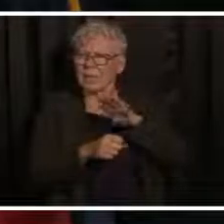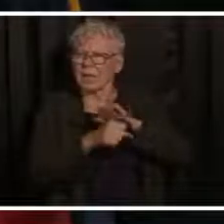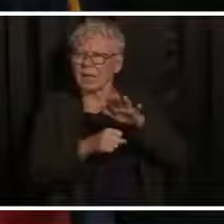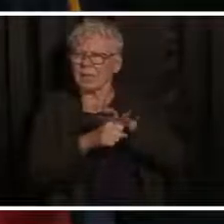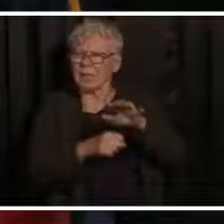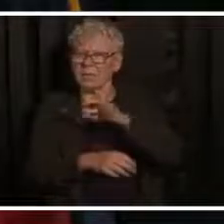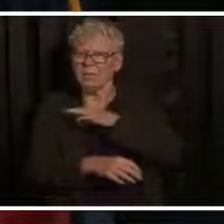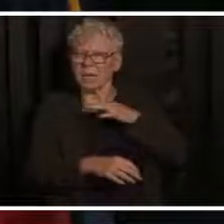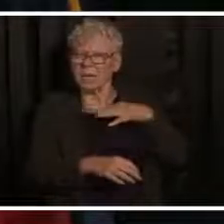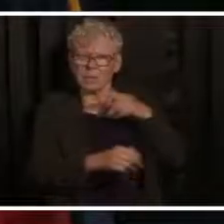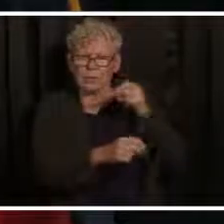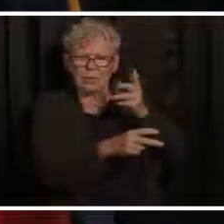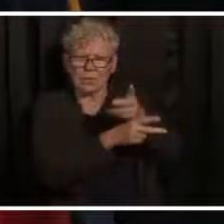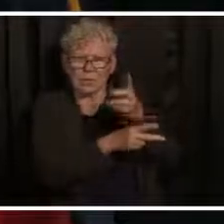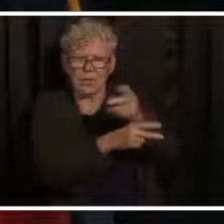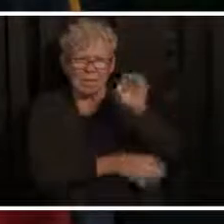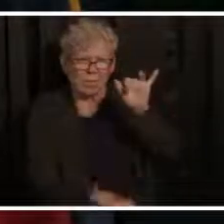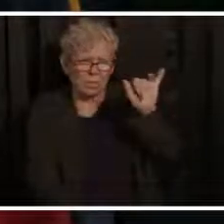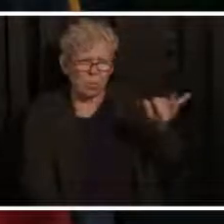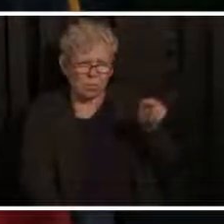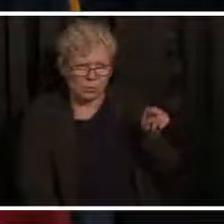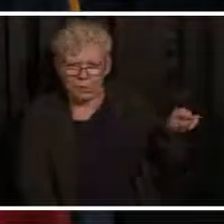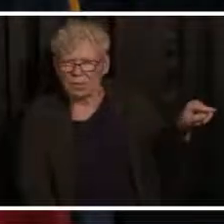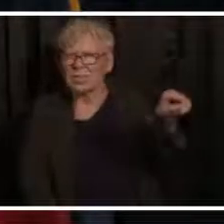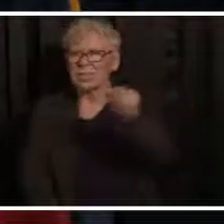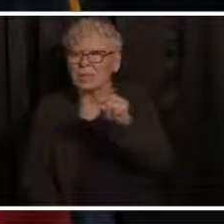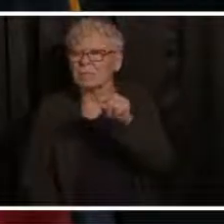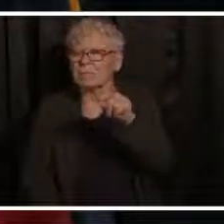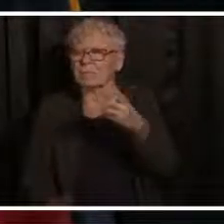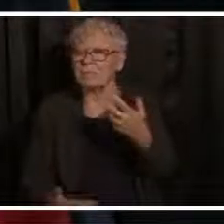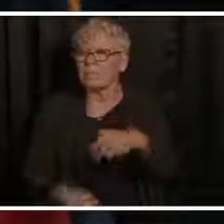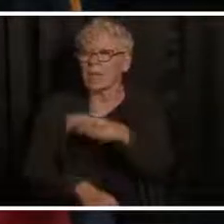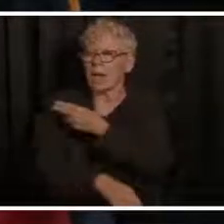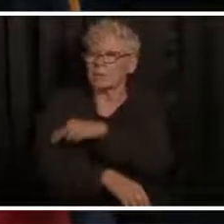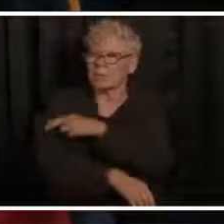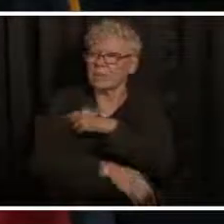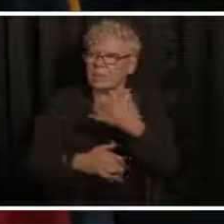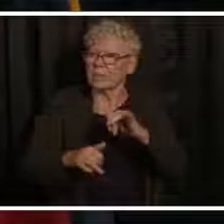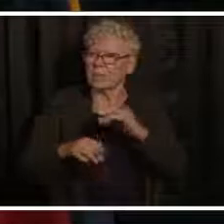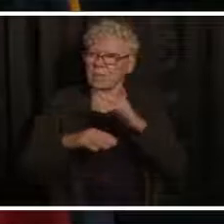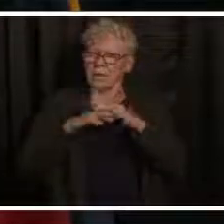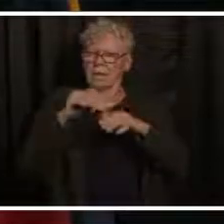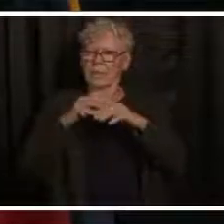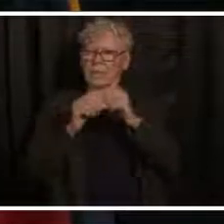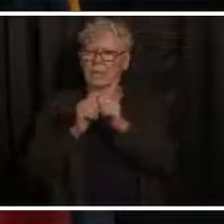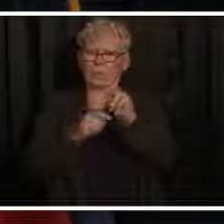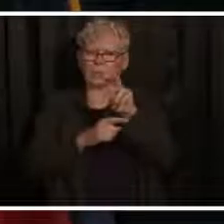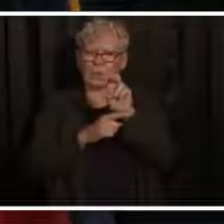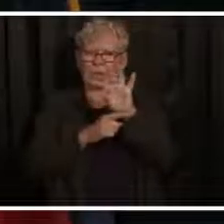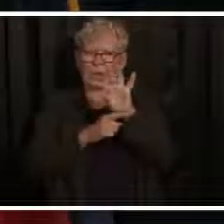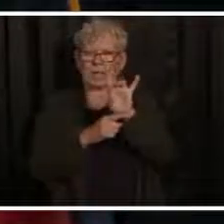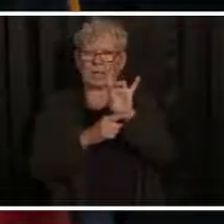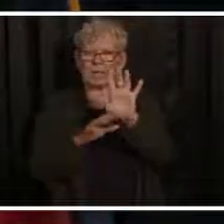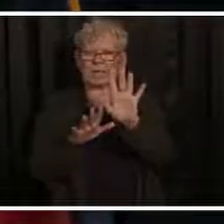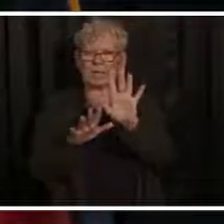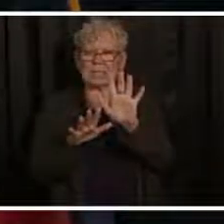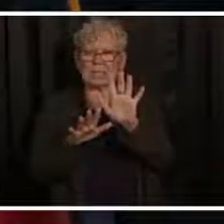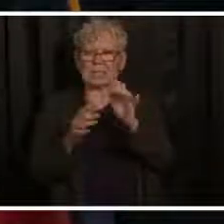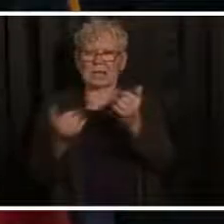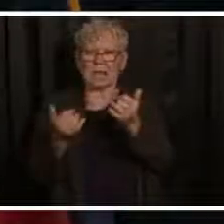can sustain this level of addressing those who suffer from COVID, and other conditions. So so that was the